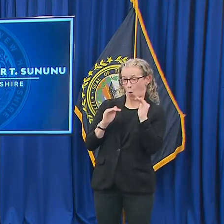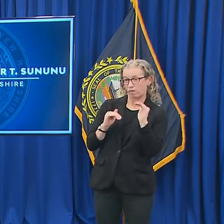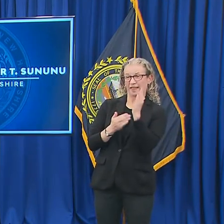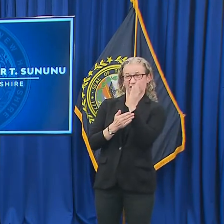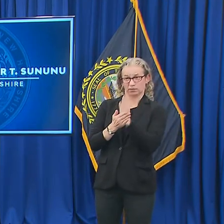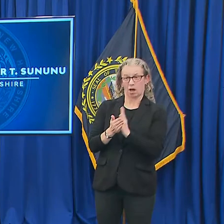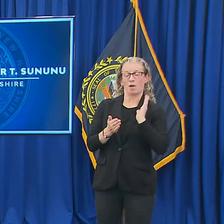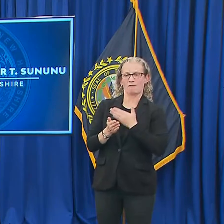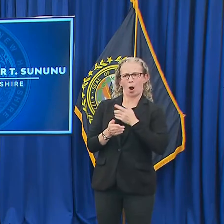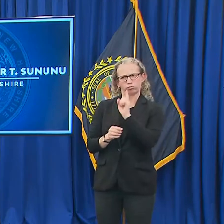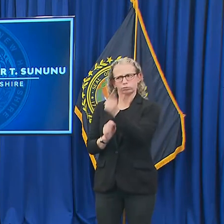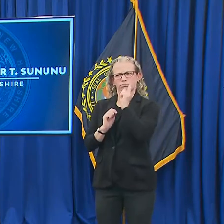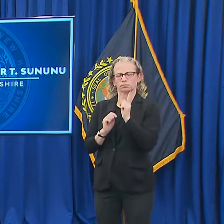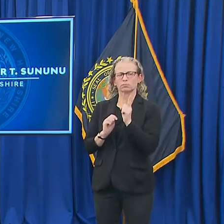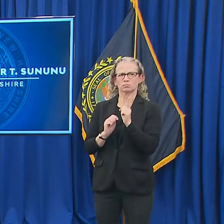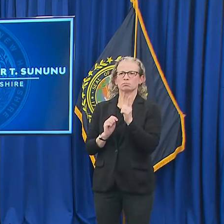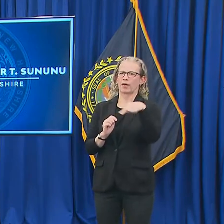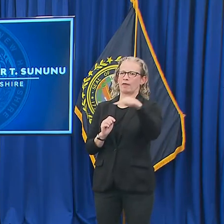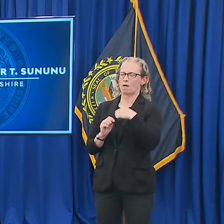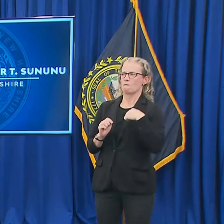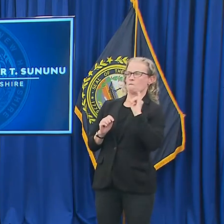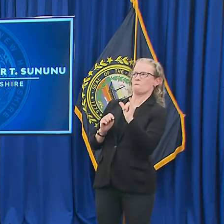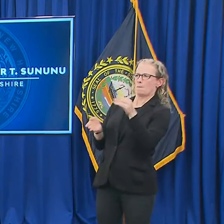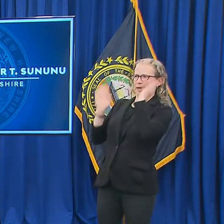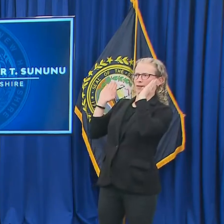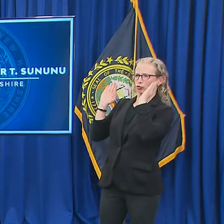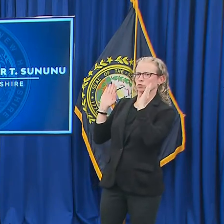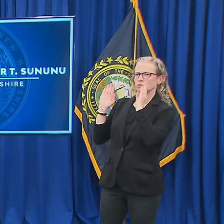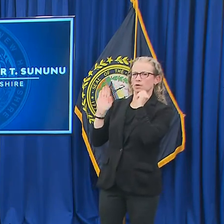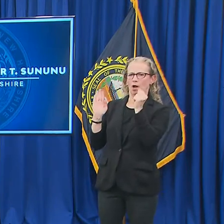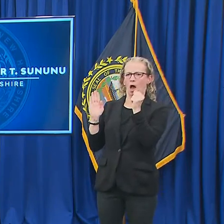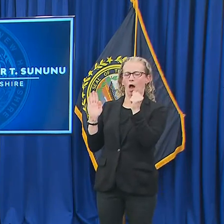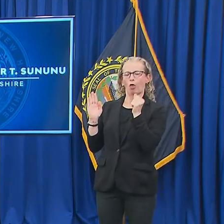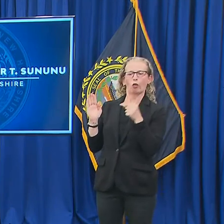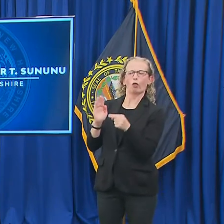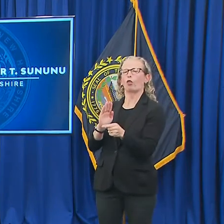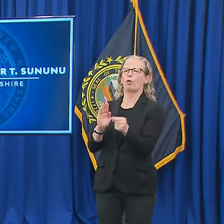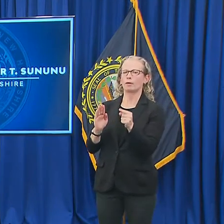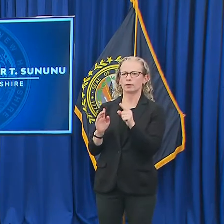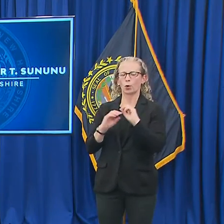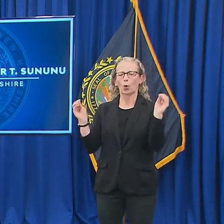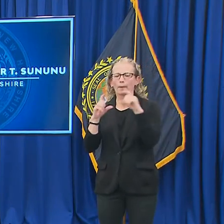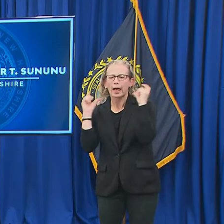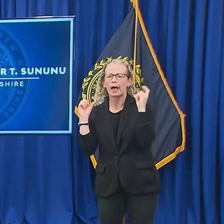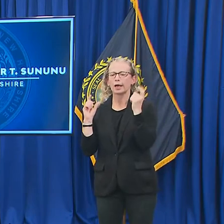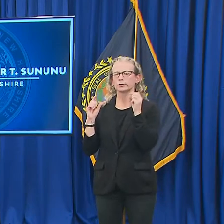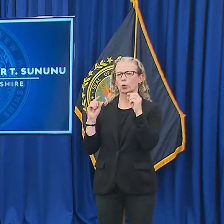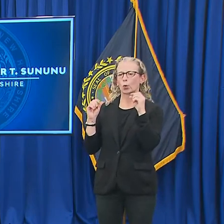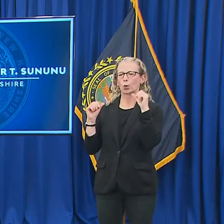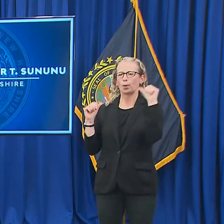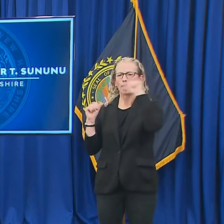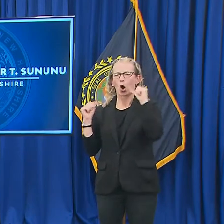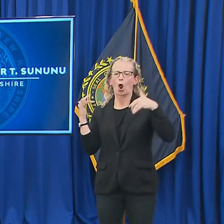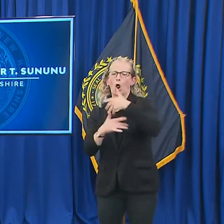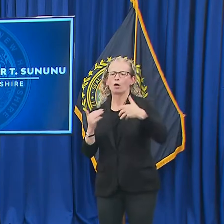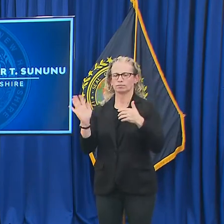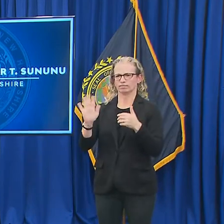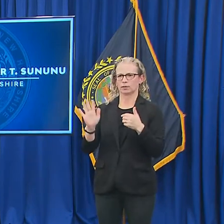that if we just lock down and shut everything down for six weeks covered would go to zero it won't end Cove It started with one individual.